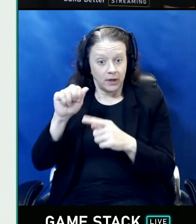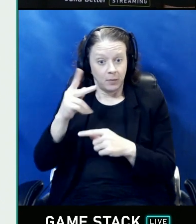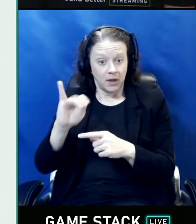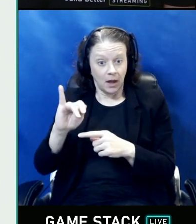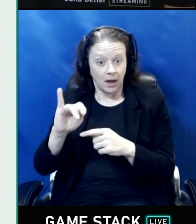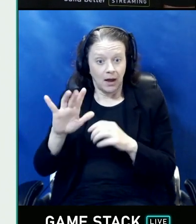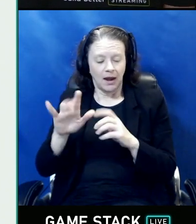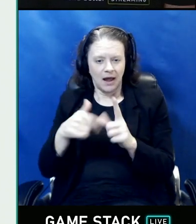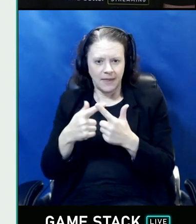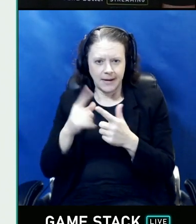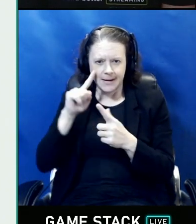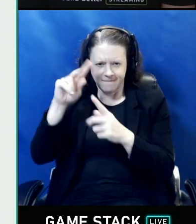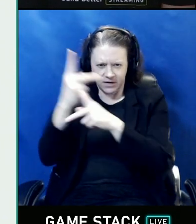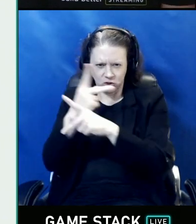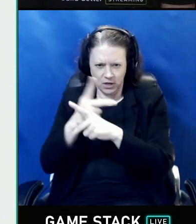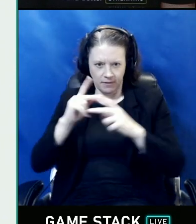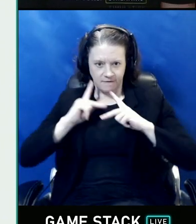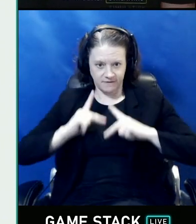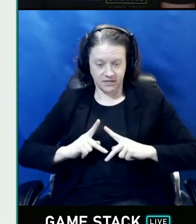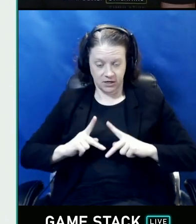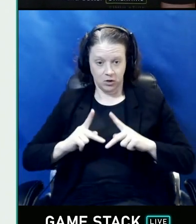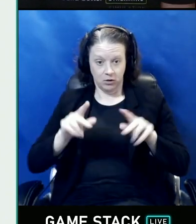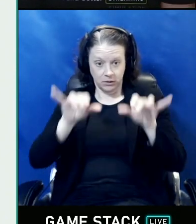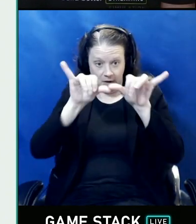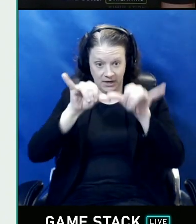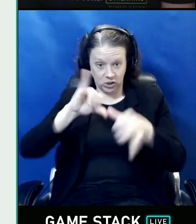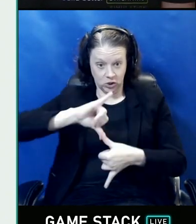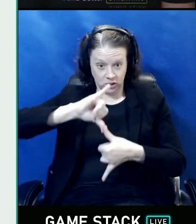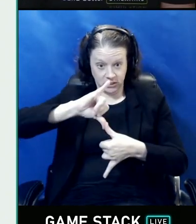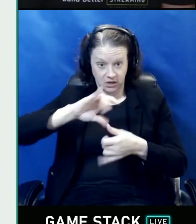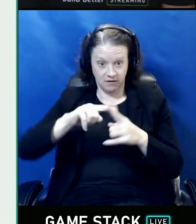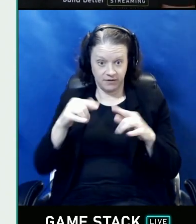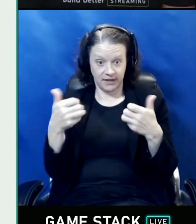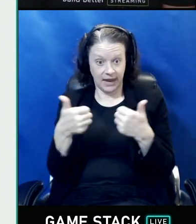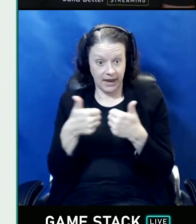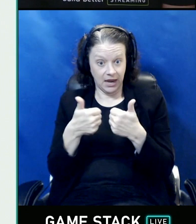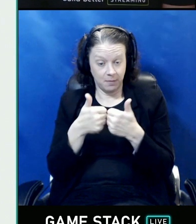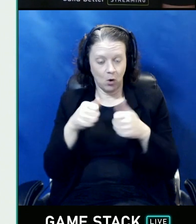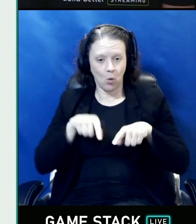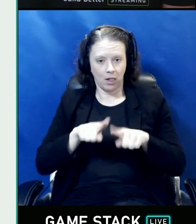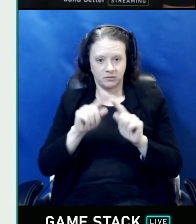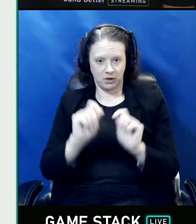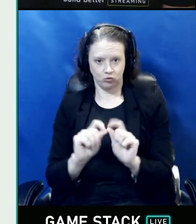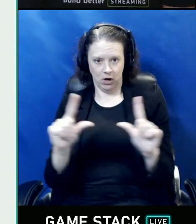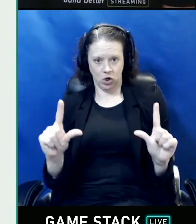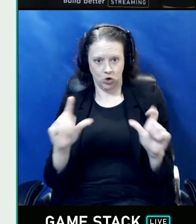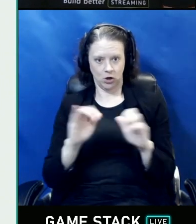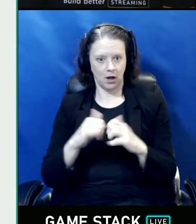being rendered on your players device. And that allows you to make decisions about how you